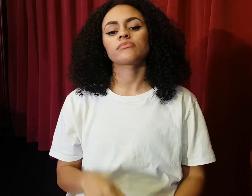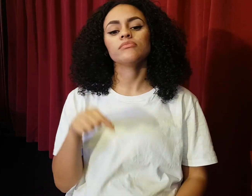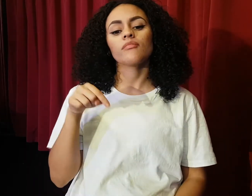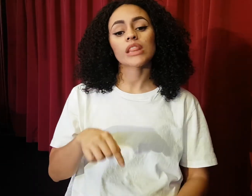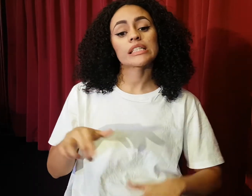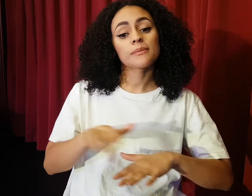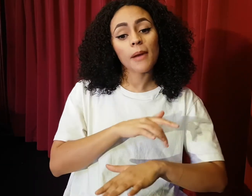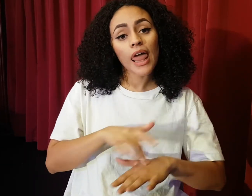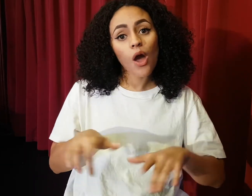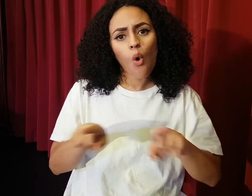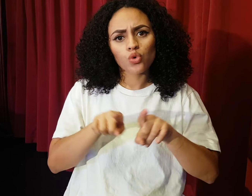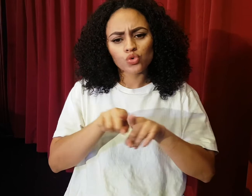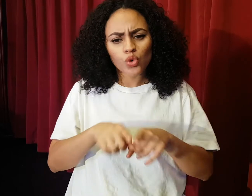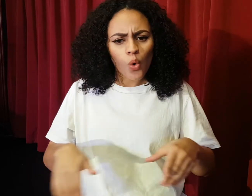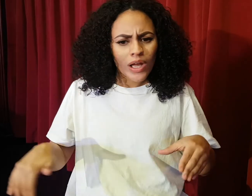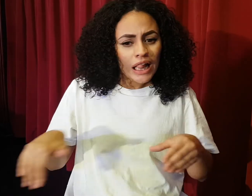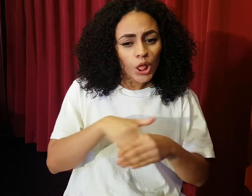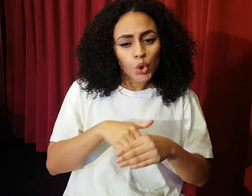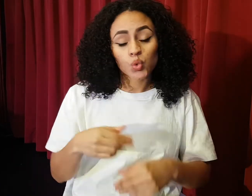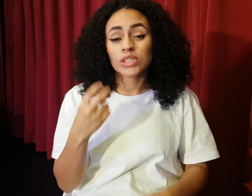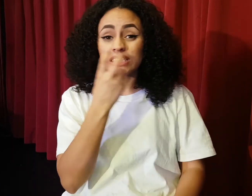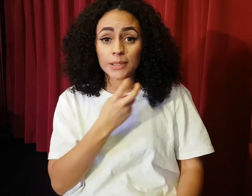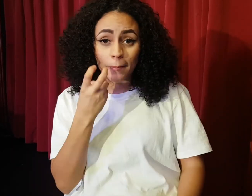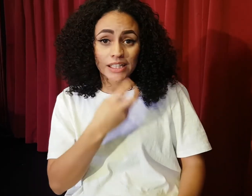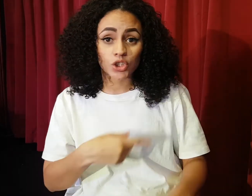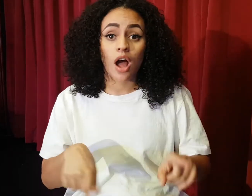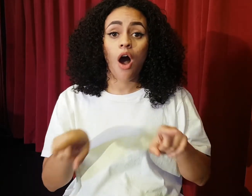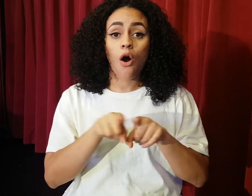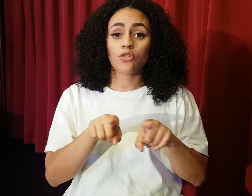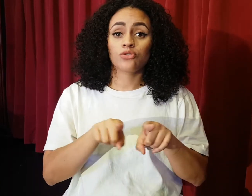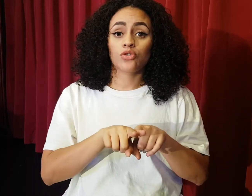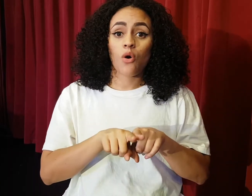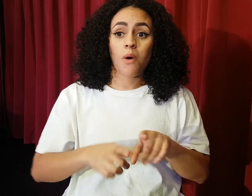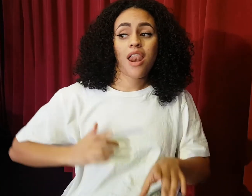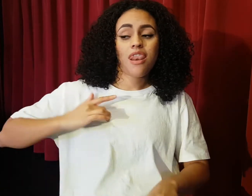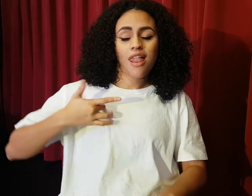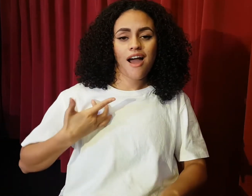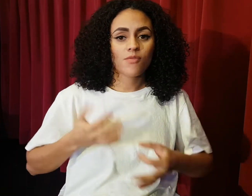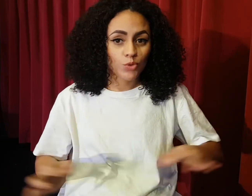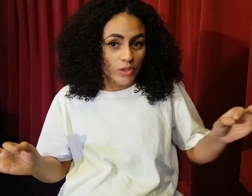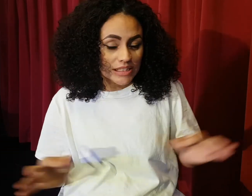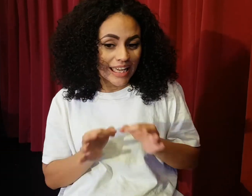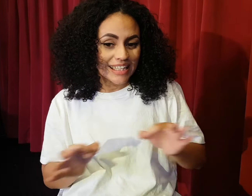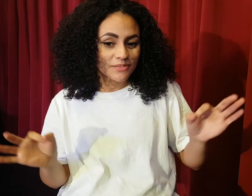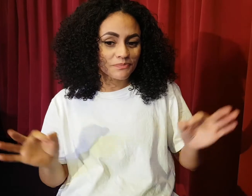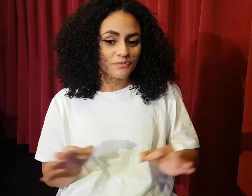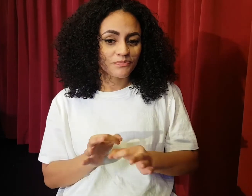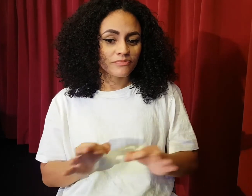The play also included speech and live music.